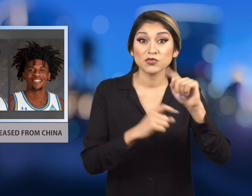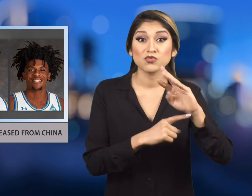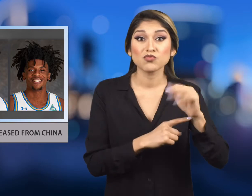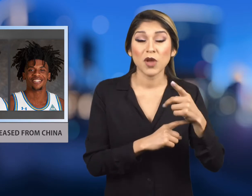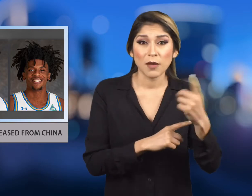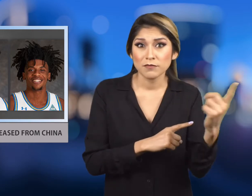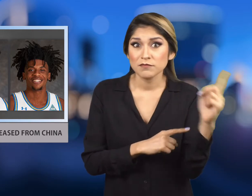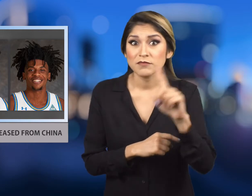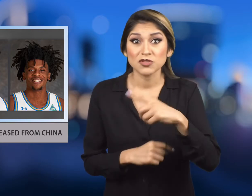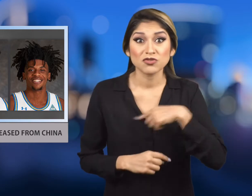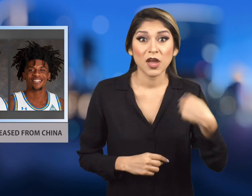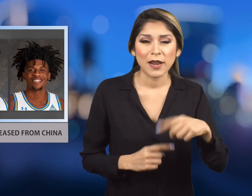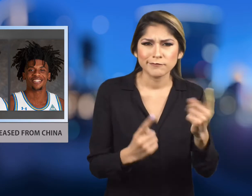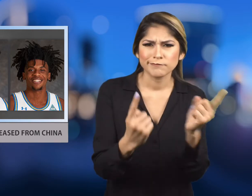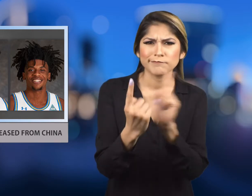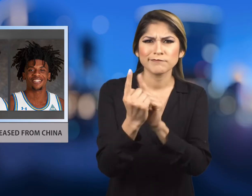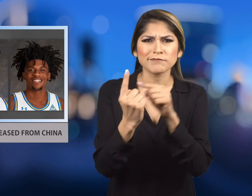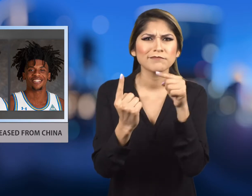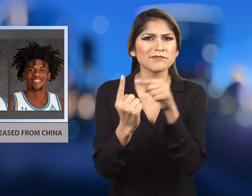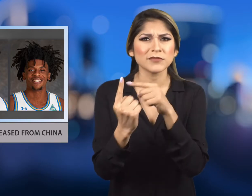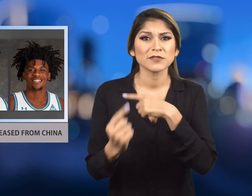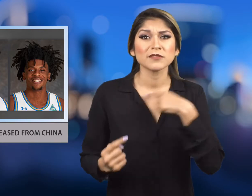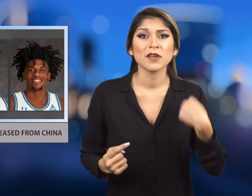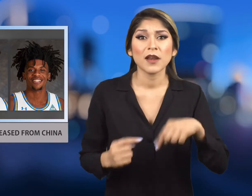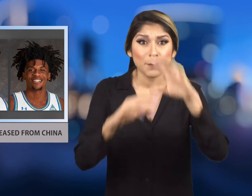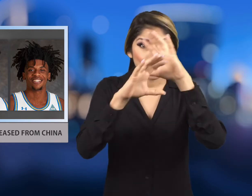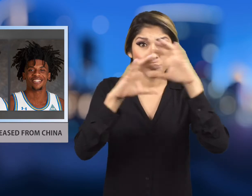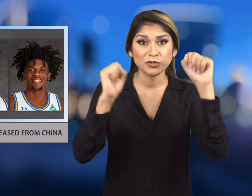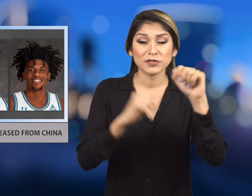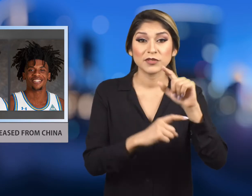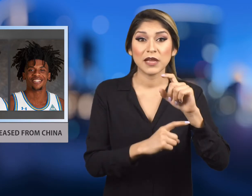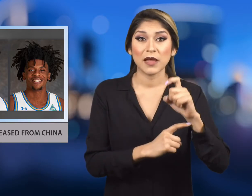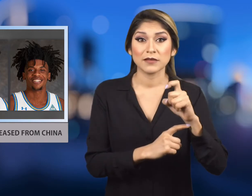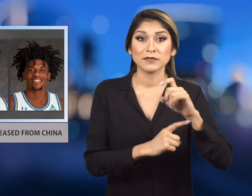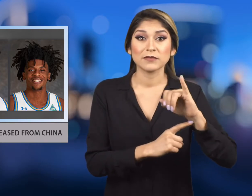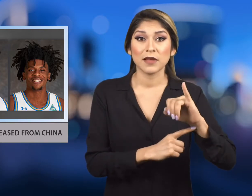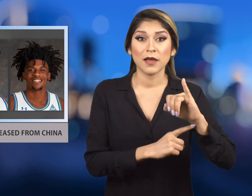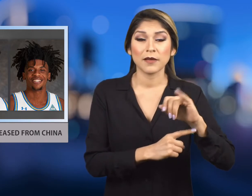in China there are reports that he asked Chinese